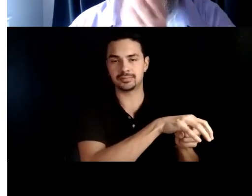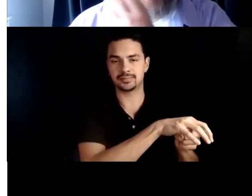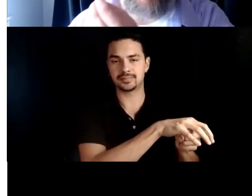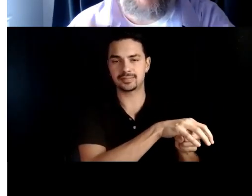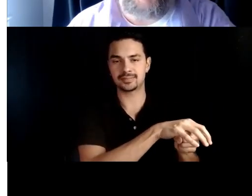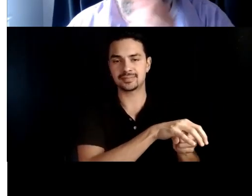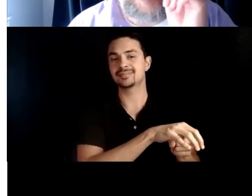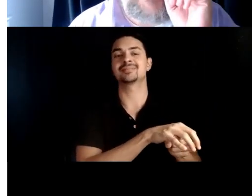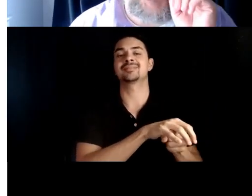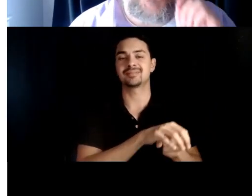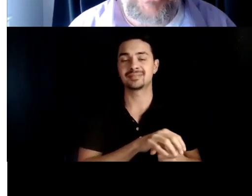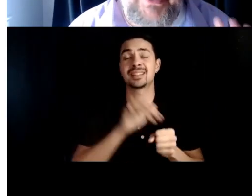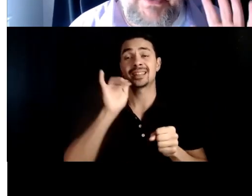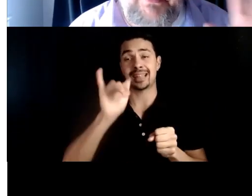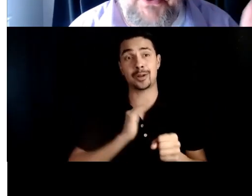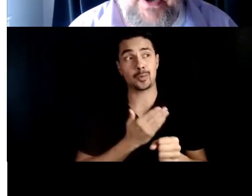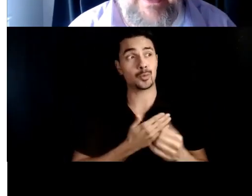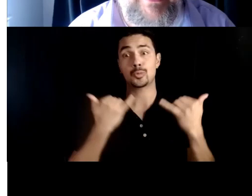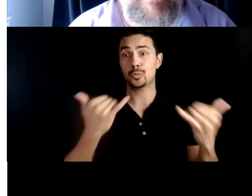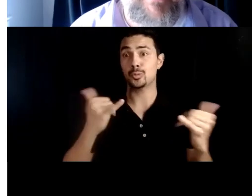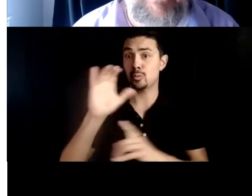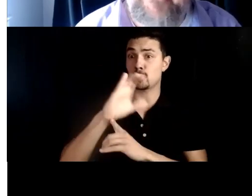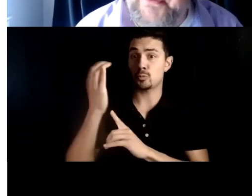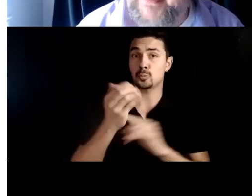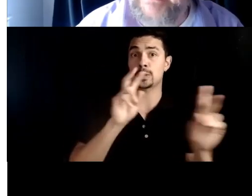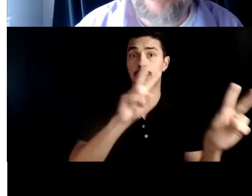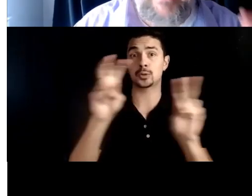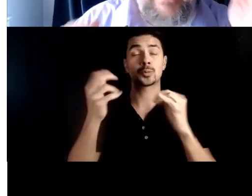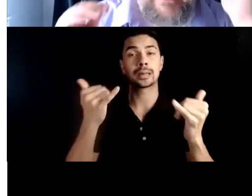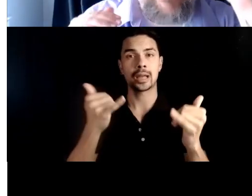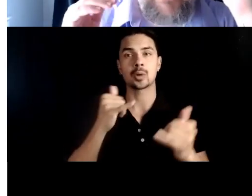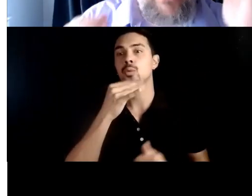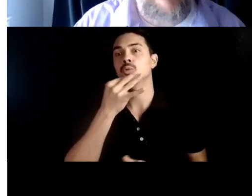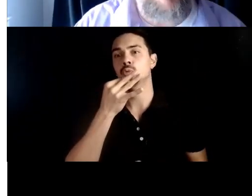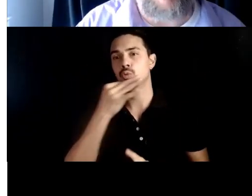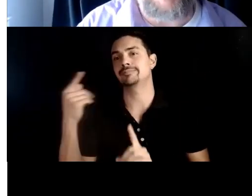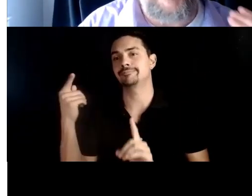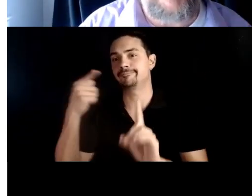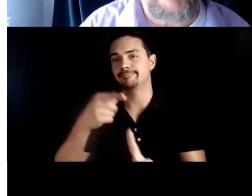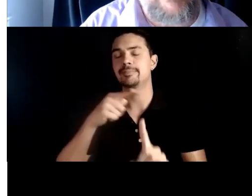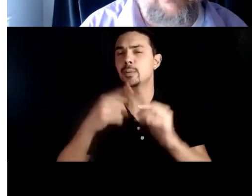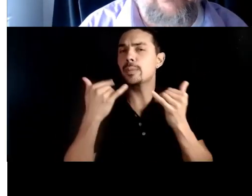of some of our current cultural issues, which we're gonna talk about in a few minutes. But that power imbalance really gets heightened